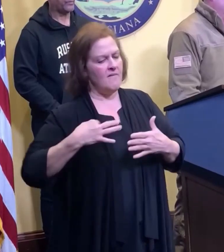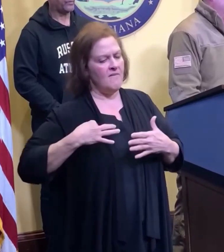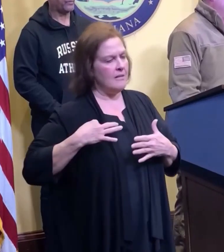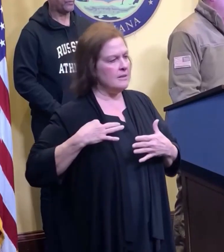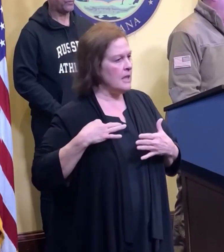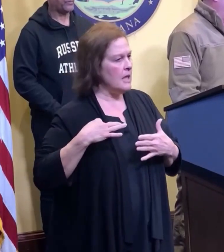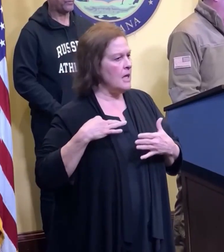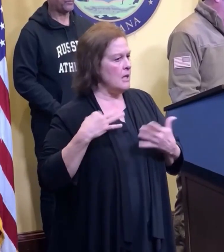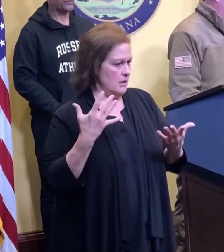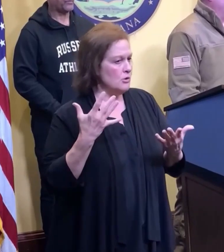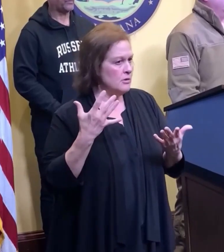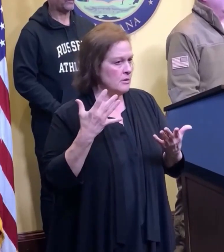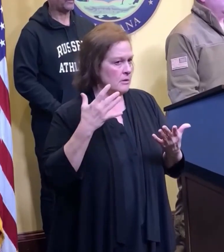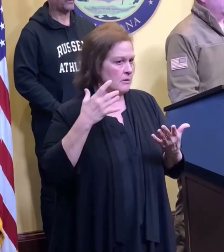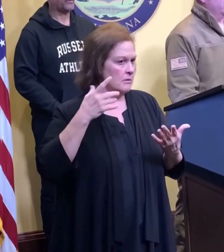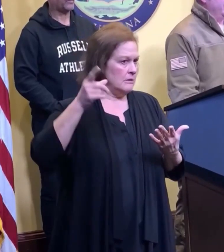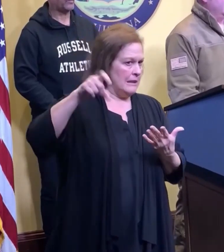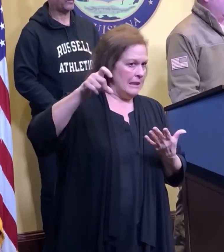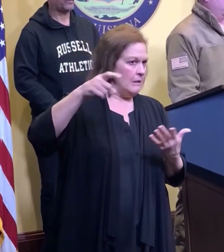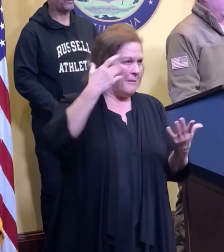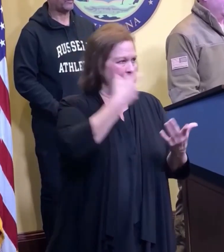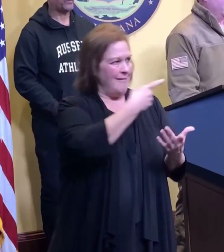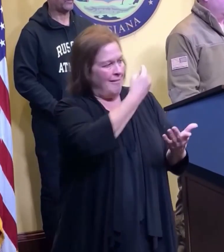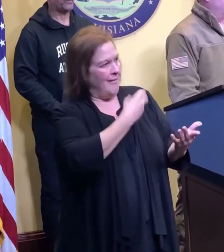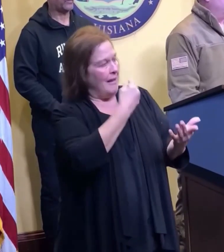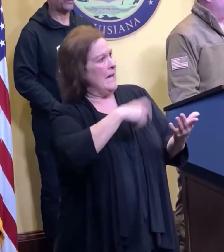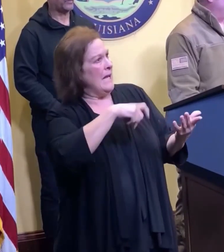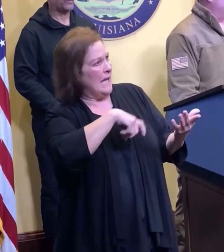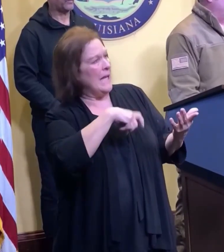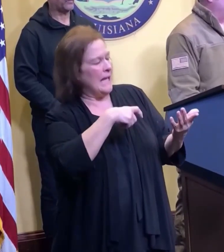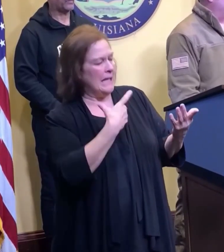to our offices and we're relaying that we have our boots on the ground in saint